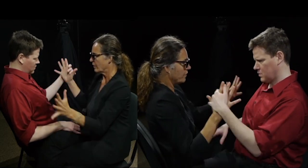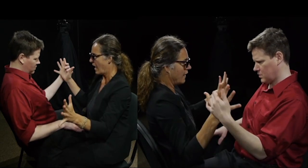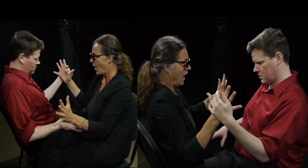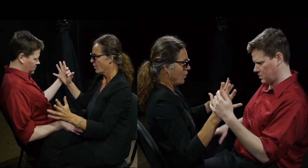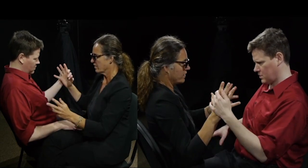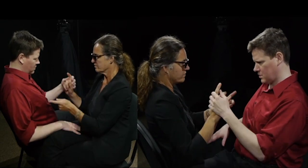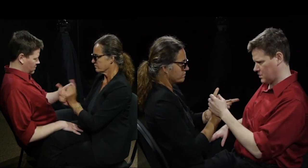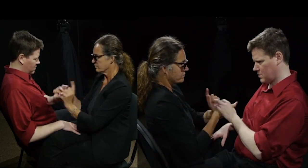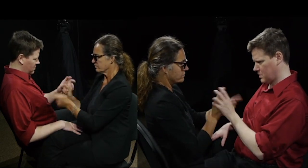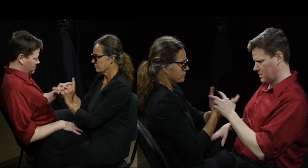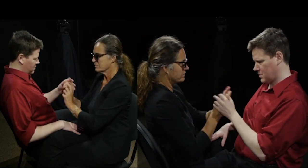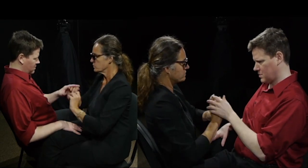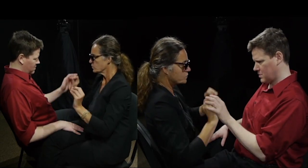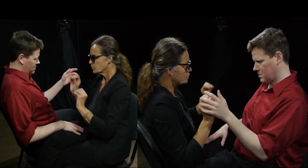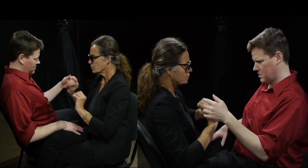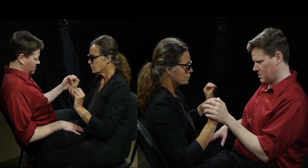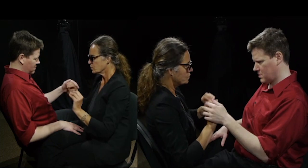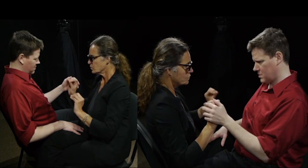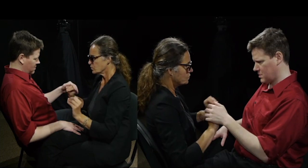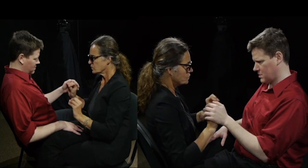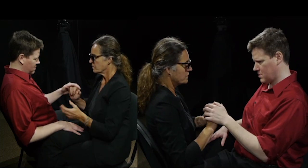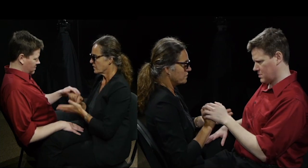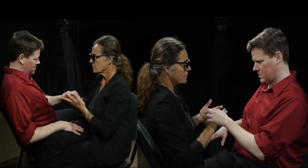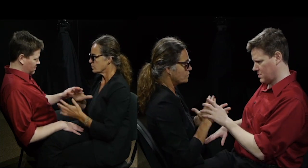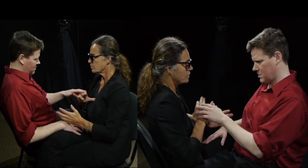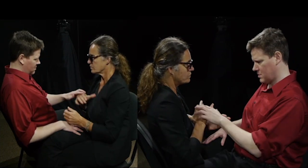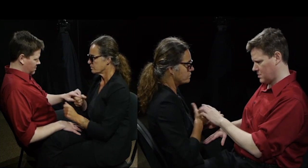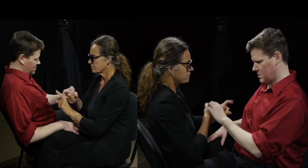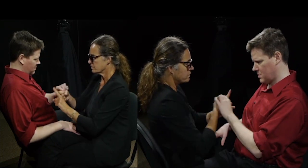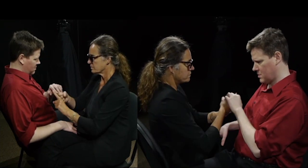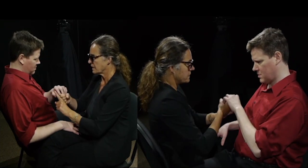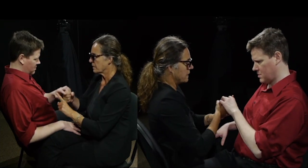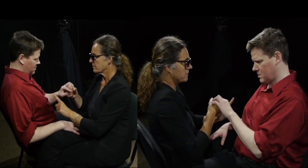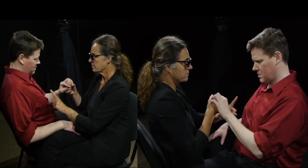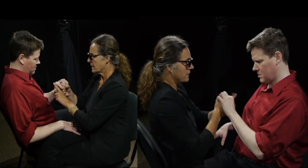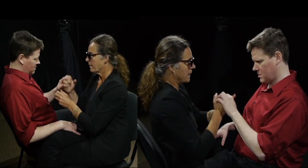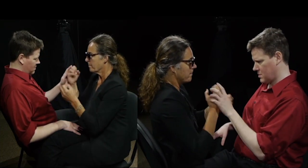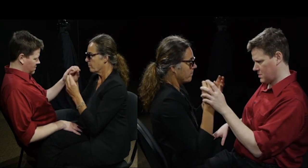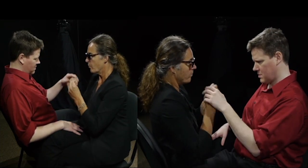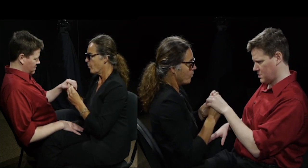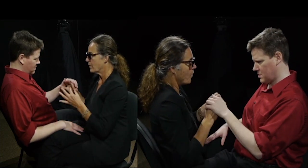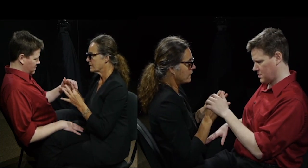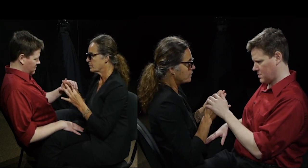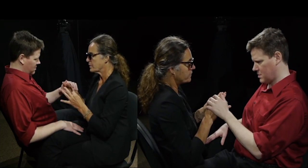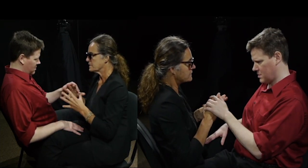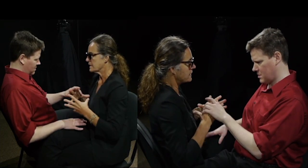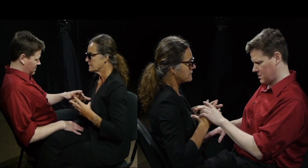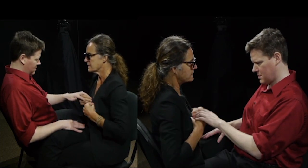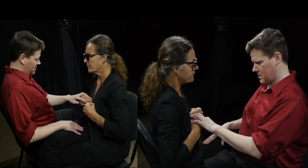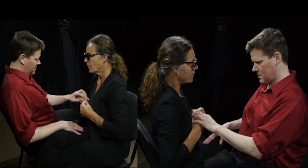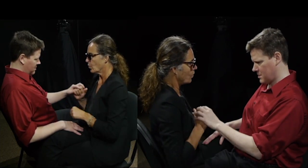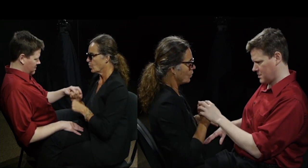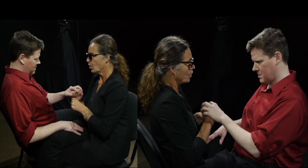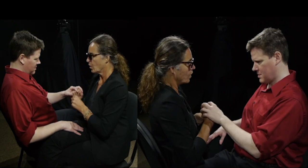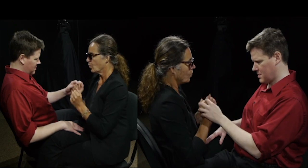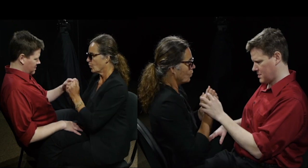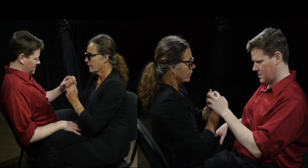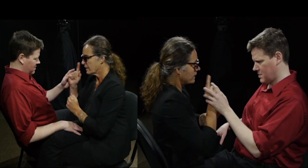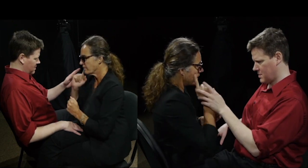uncovered through linguistic analysis are unprompted, intuitively generated in the minds of DeafBlind Protactile speakers. These findings have affected our lives